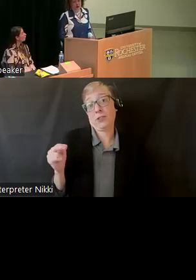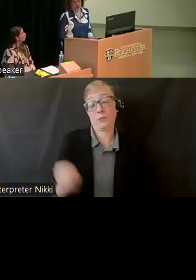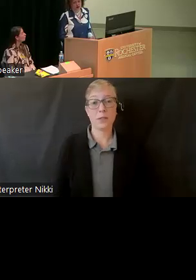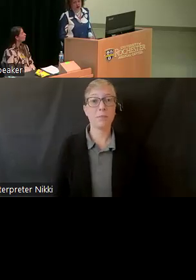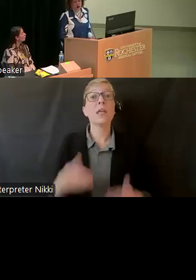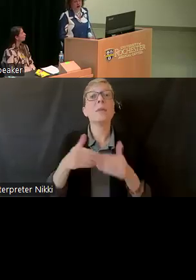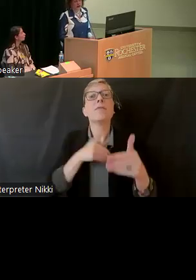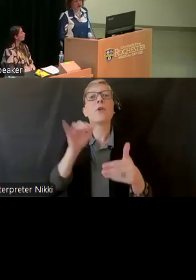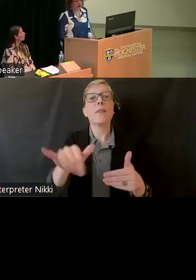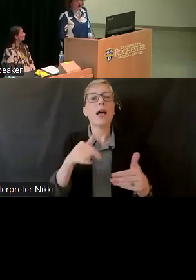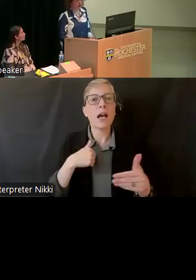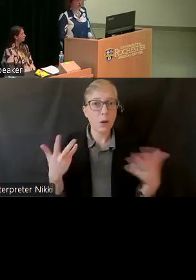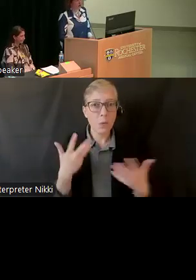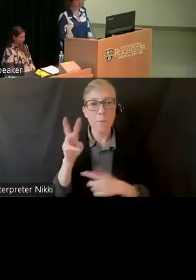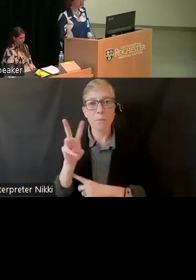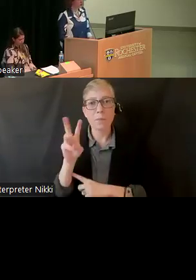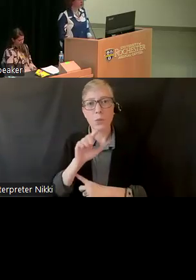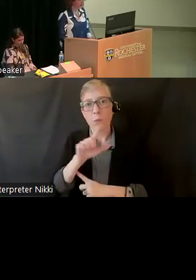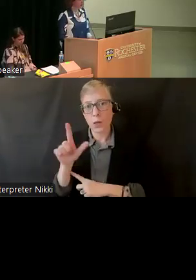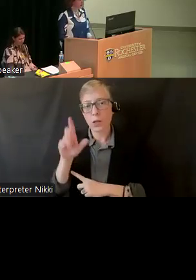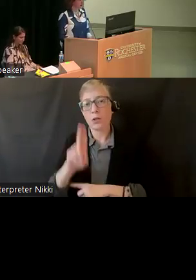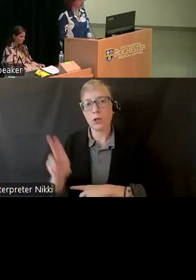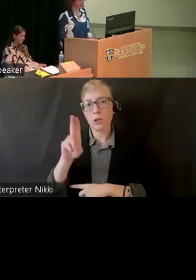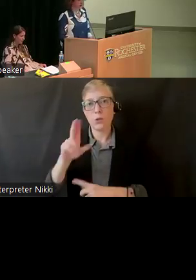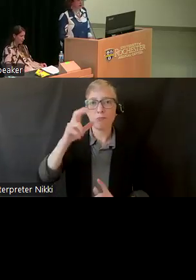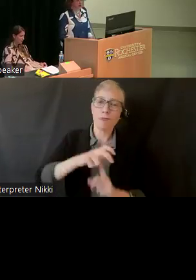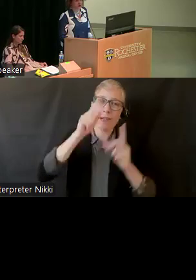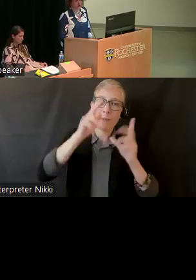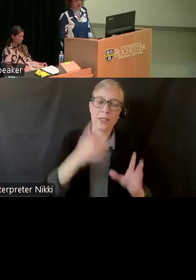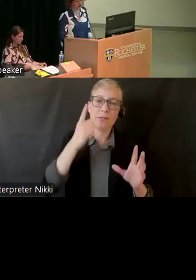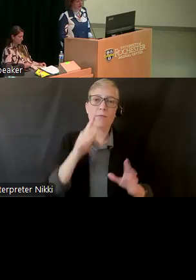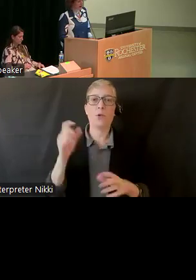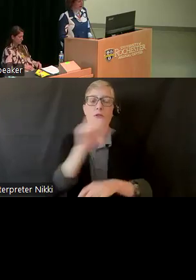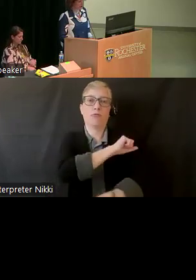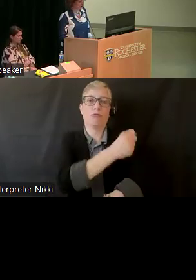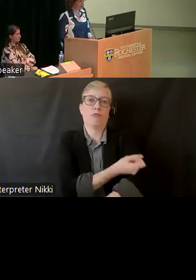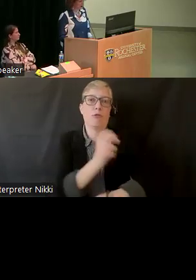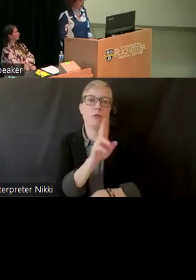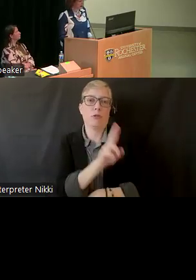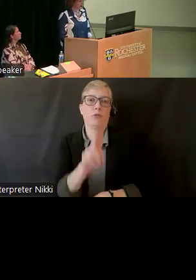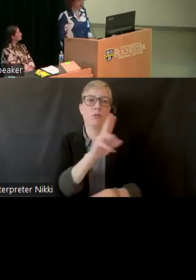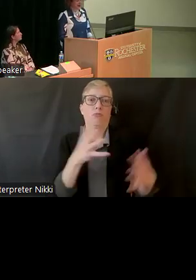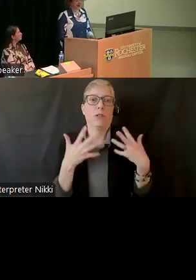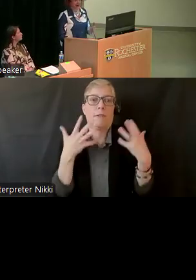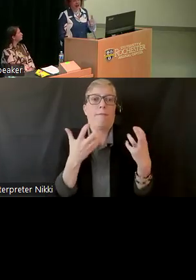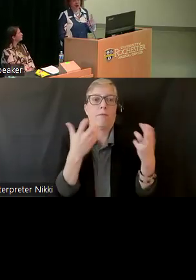champion for strong recovery which is one of the um clinics under addiction psychiatry um and I